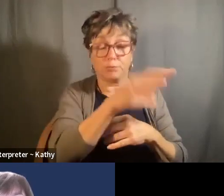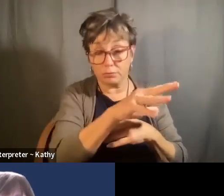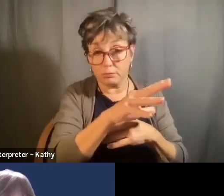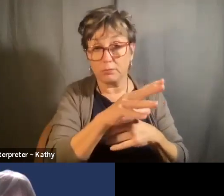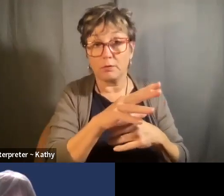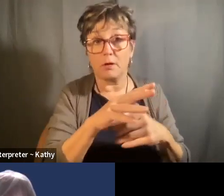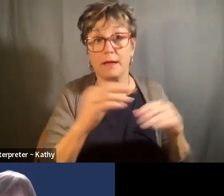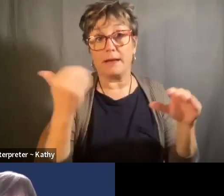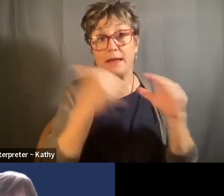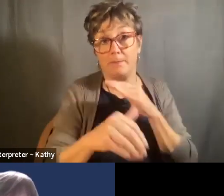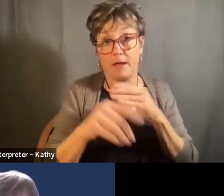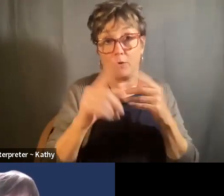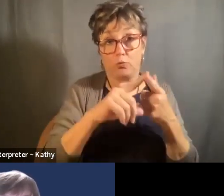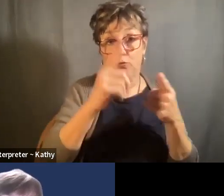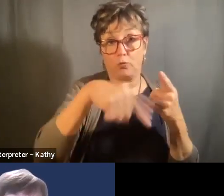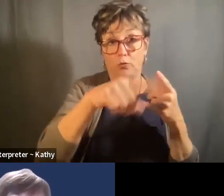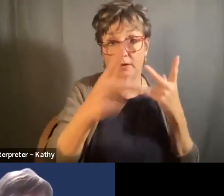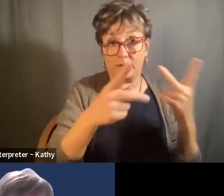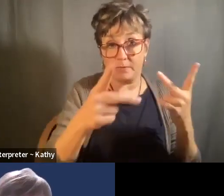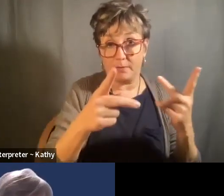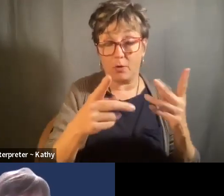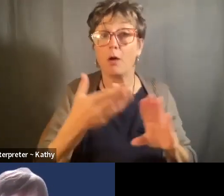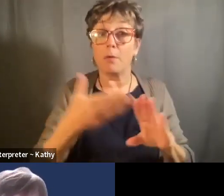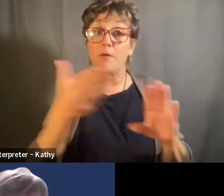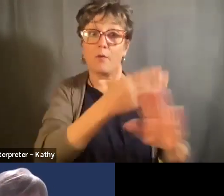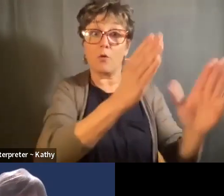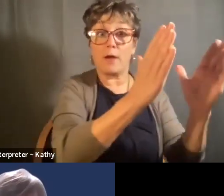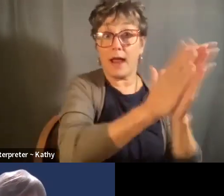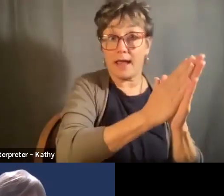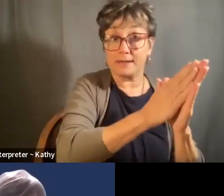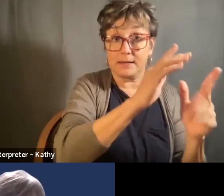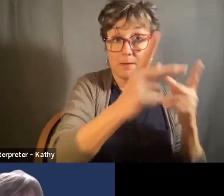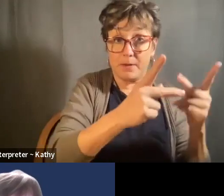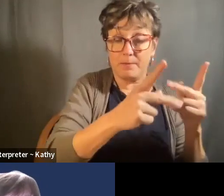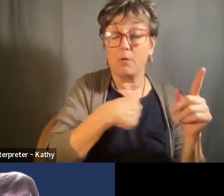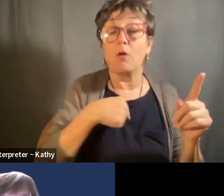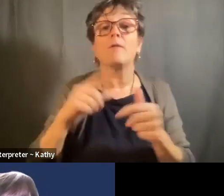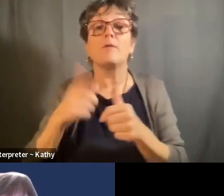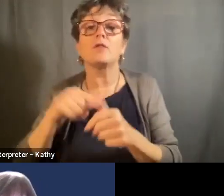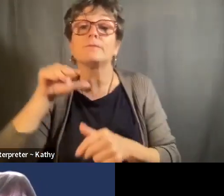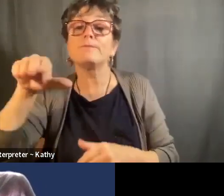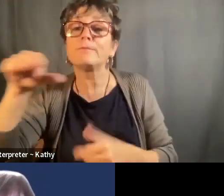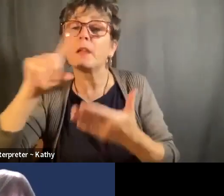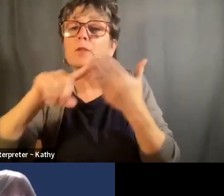Before we do that, we would say we would like you, researcher or biopharma company, to meet the